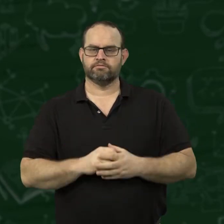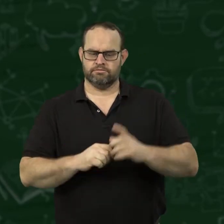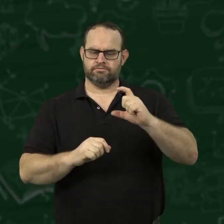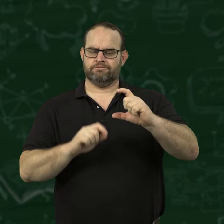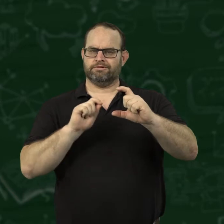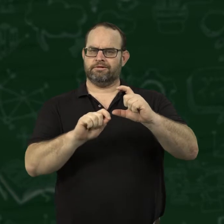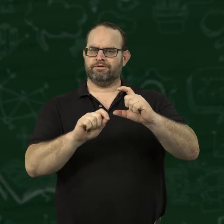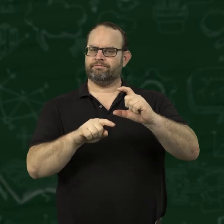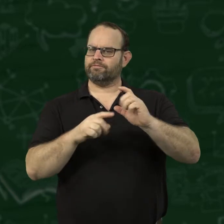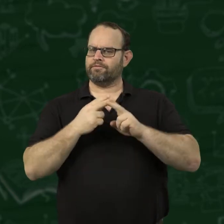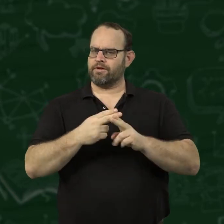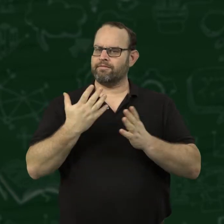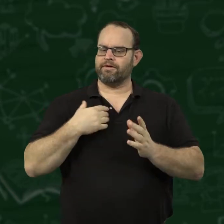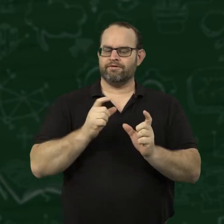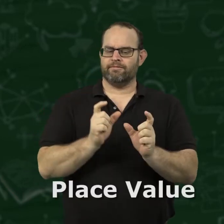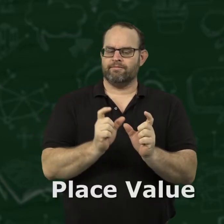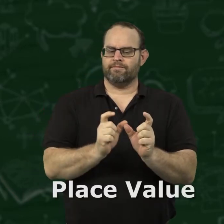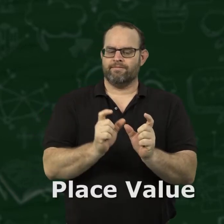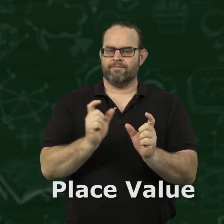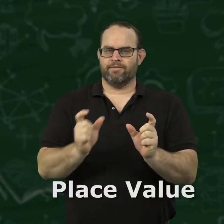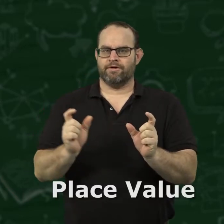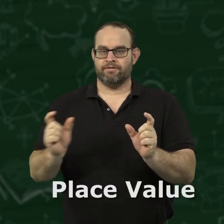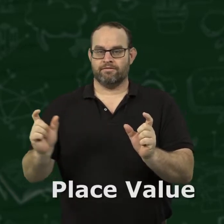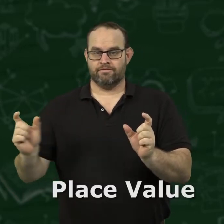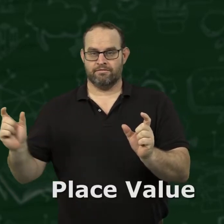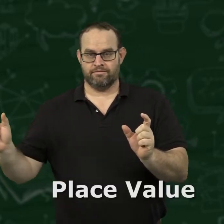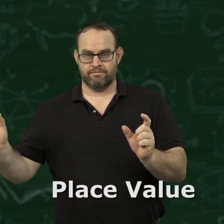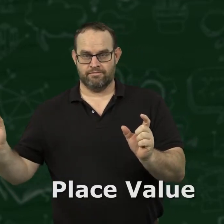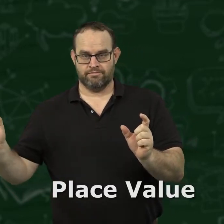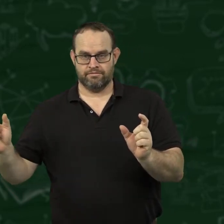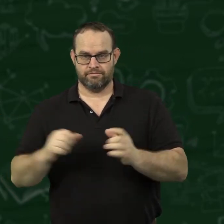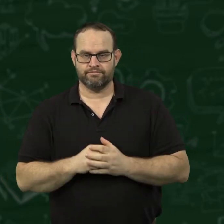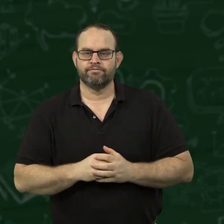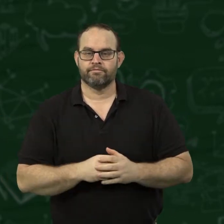Each digit of the decimal has its own value. This is called place value.